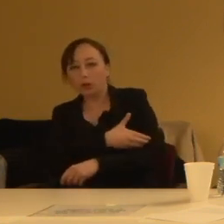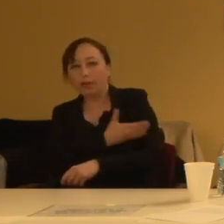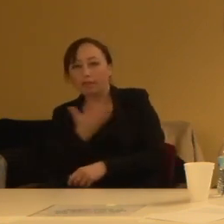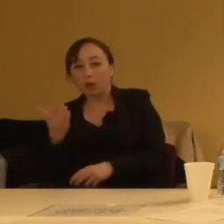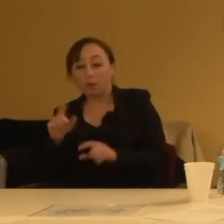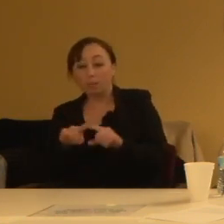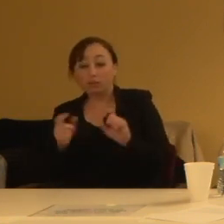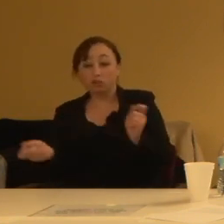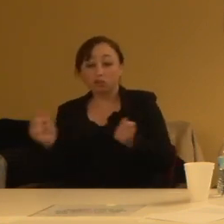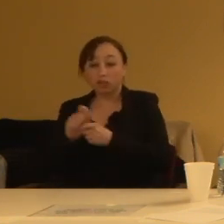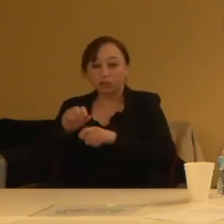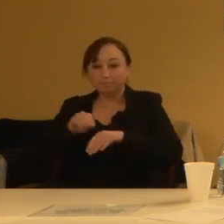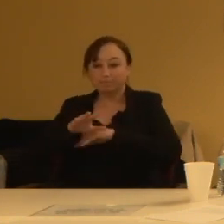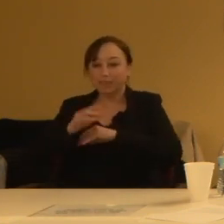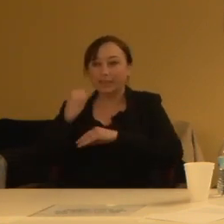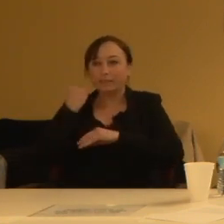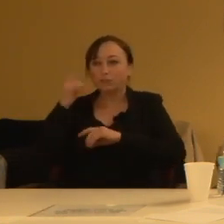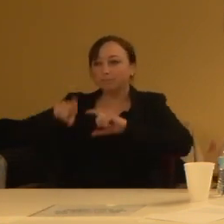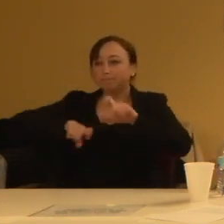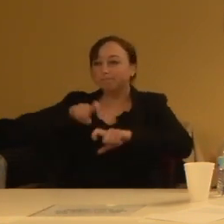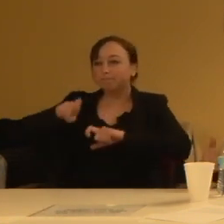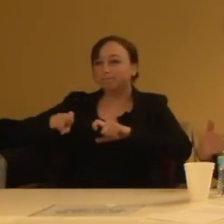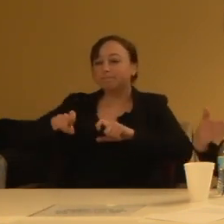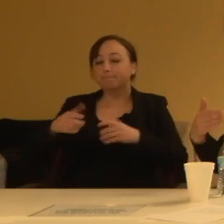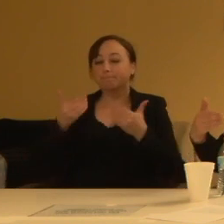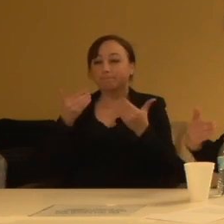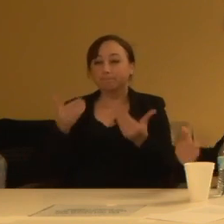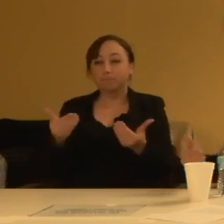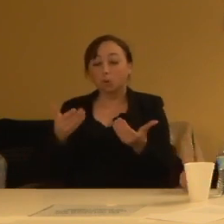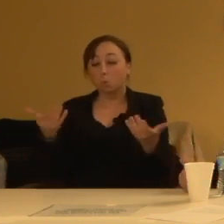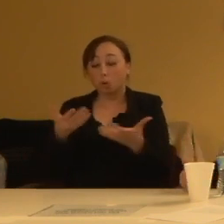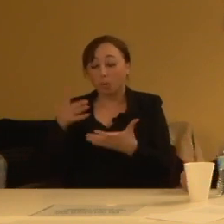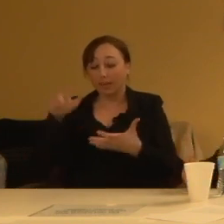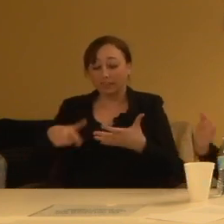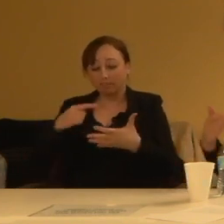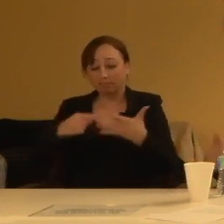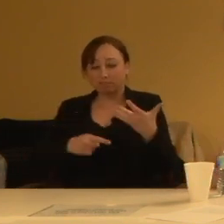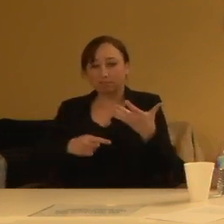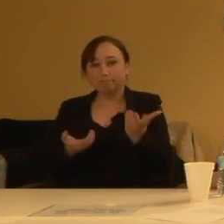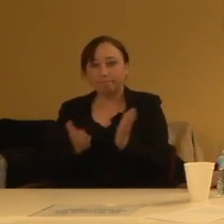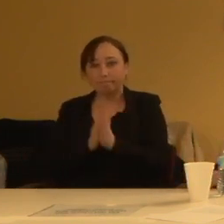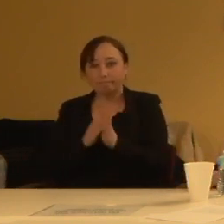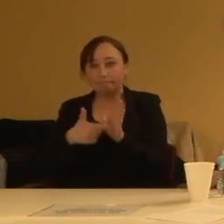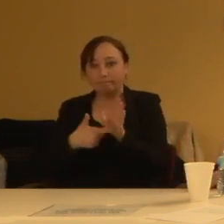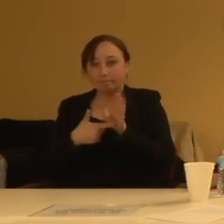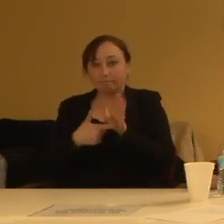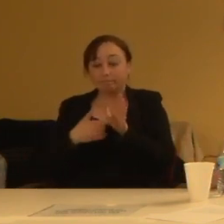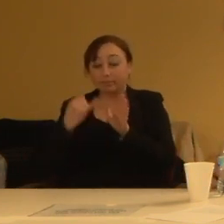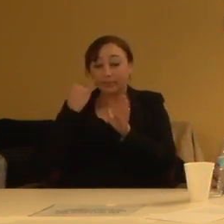Those questions actually, if they're asked with intention and they're answered honestly,